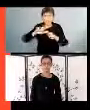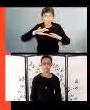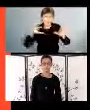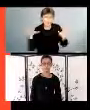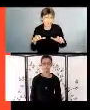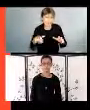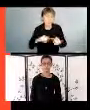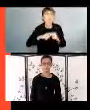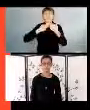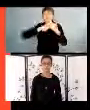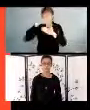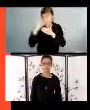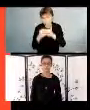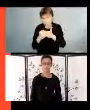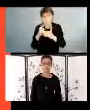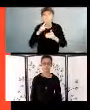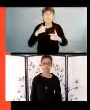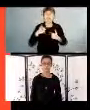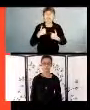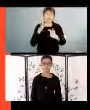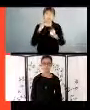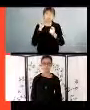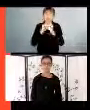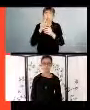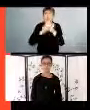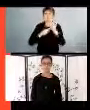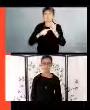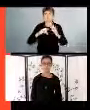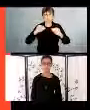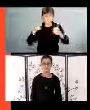but having an appreciative sense of what challenges and barriers you might experience in your